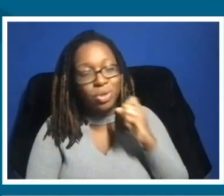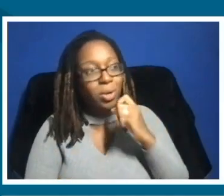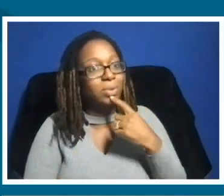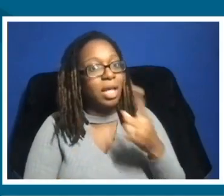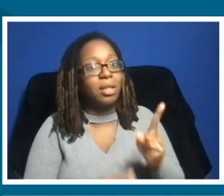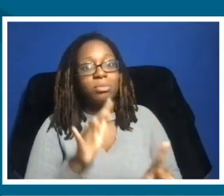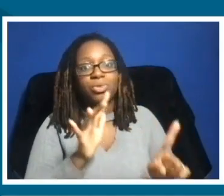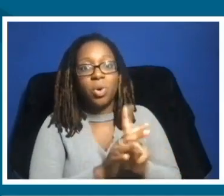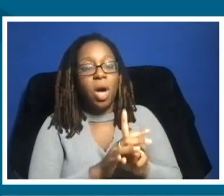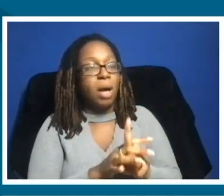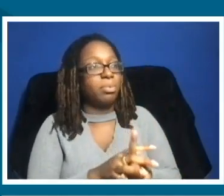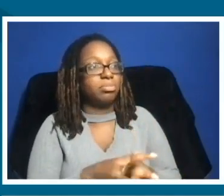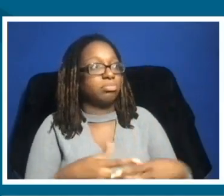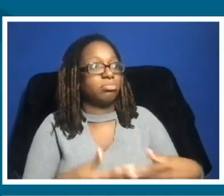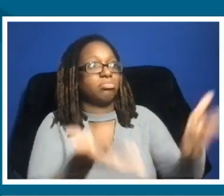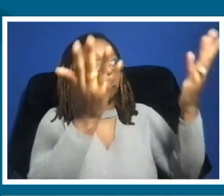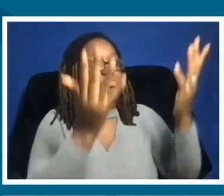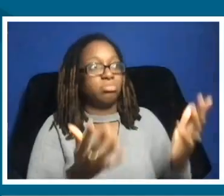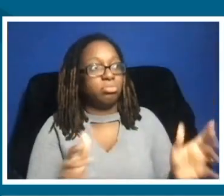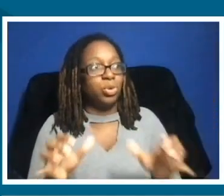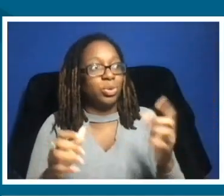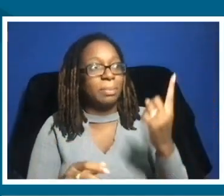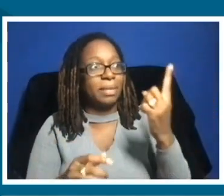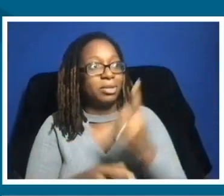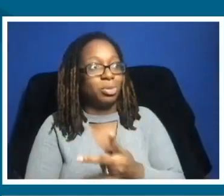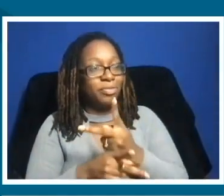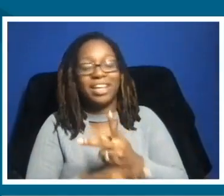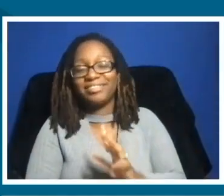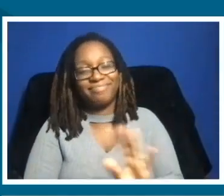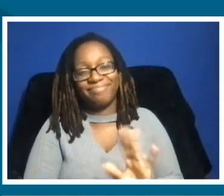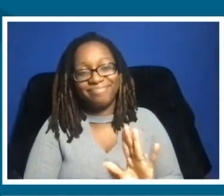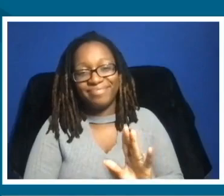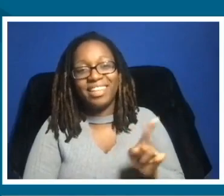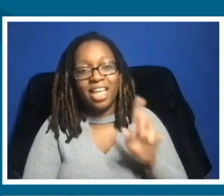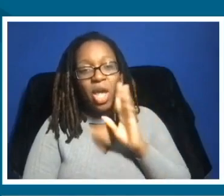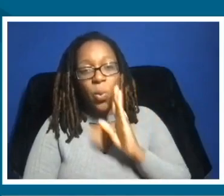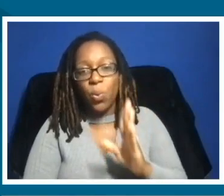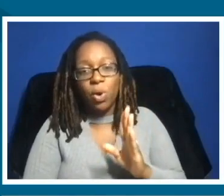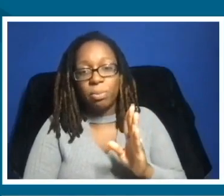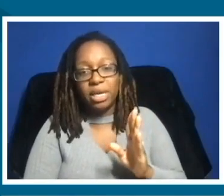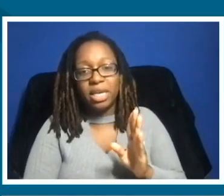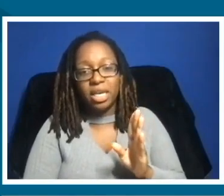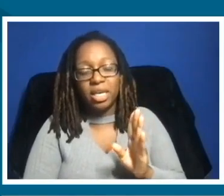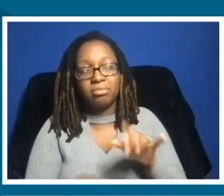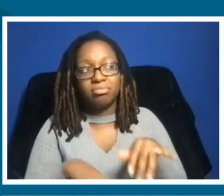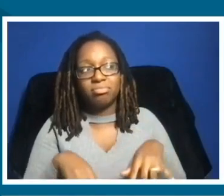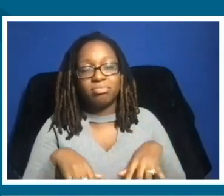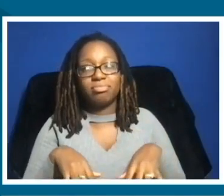like supervise but because they will be on their phones